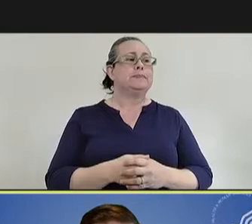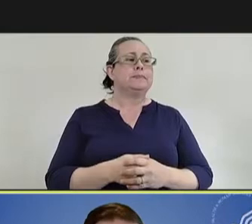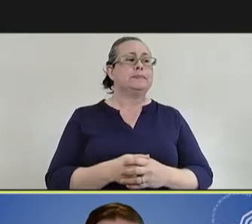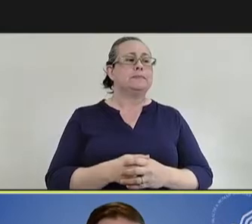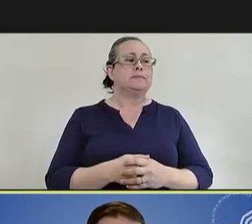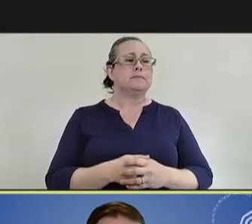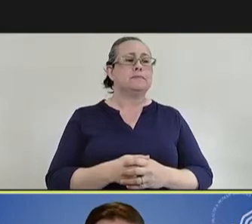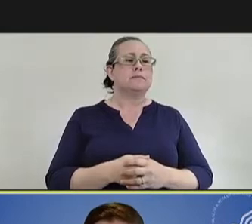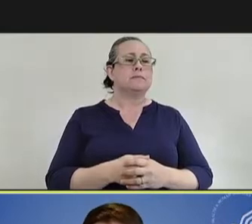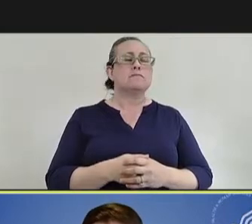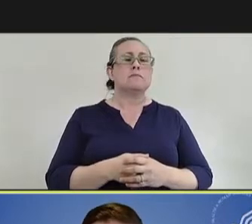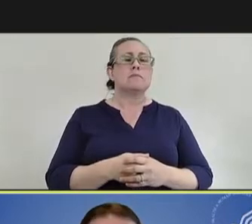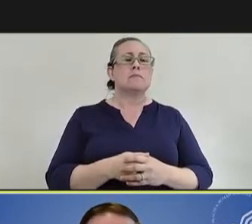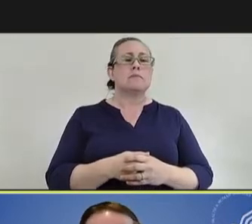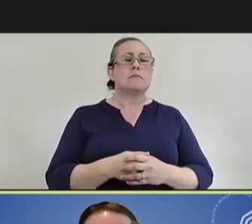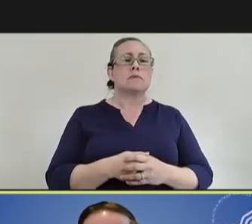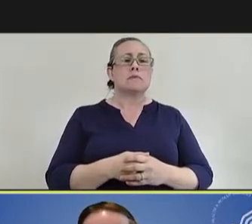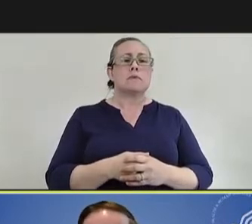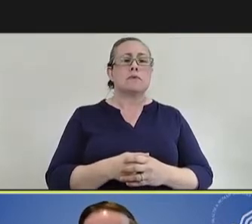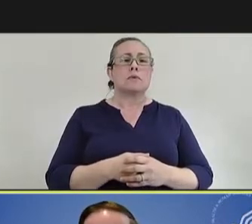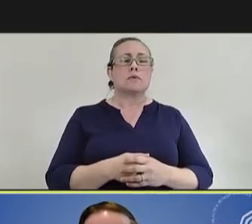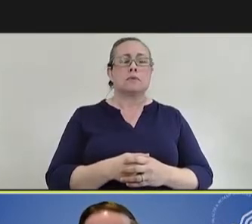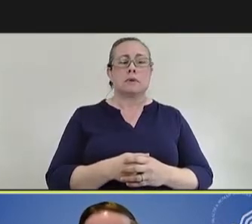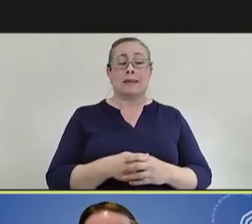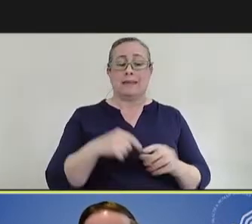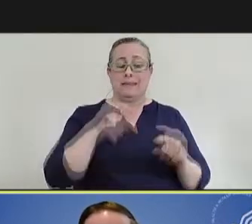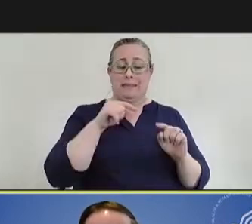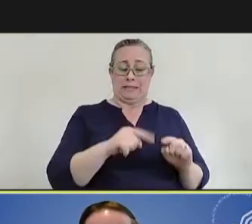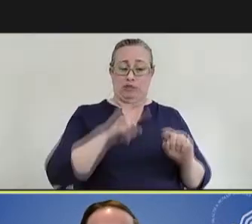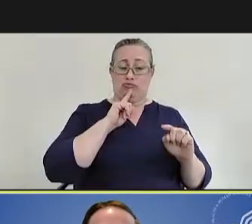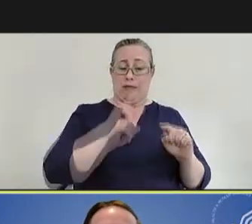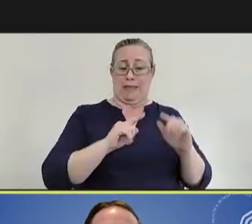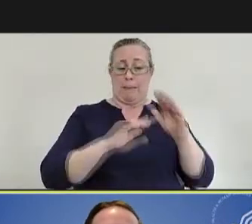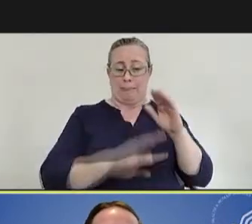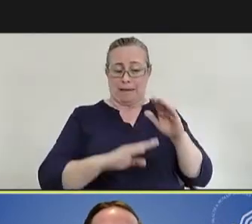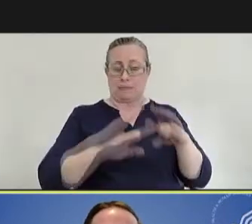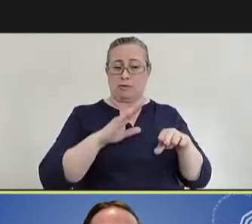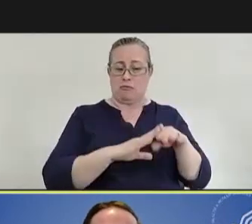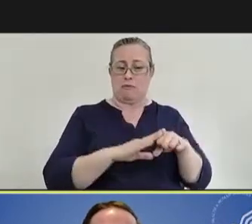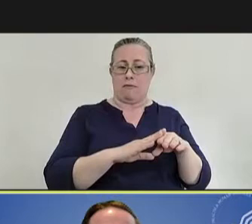a number of the subsequent developments on artificial intelligence. But the goal